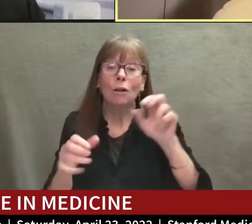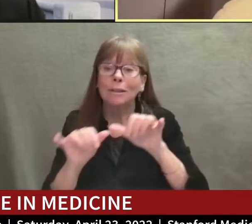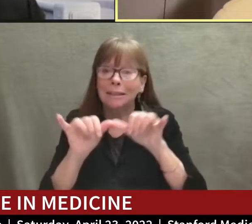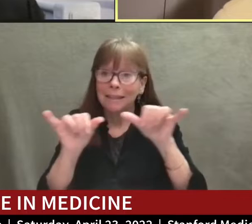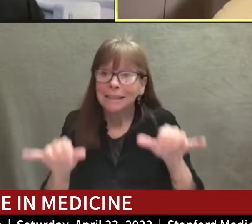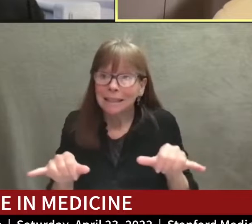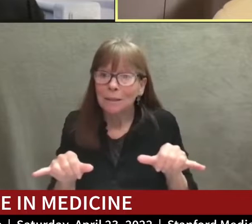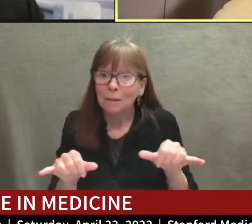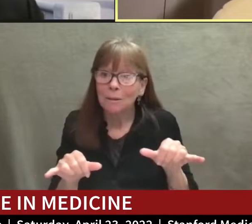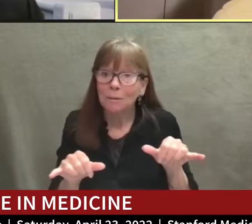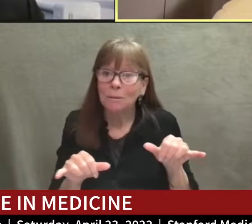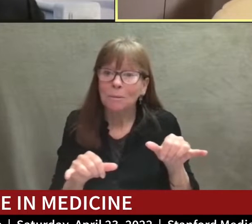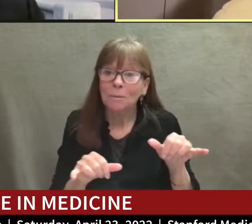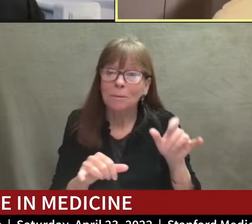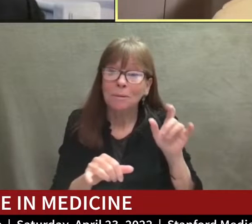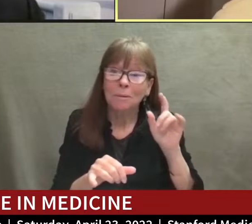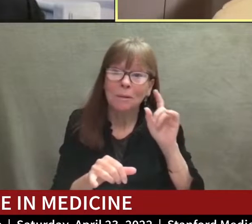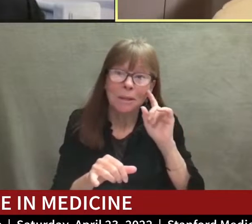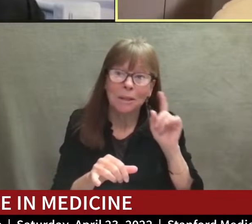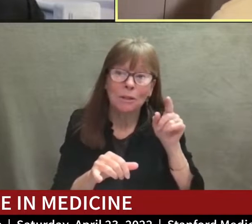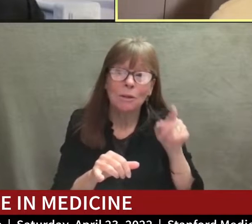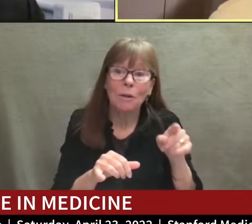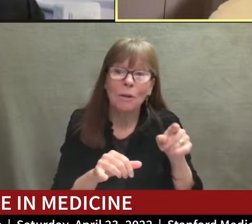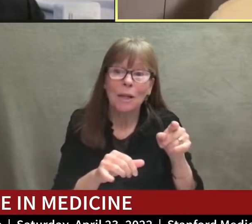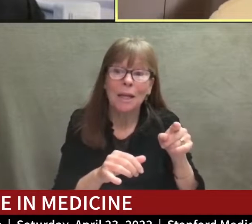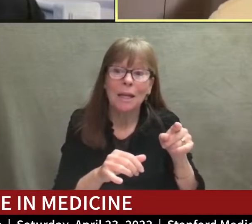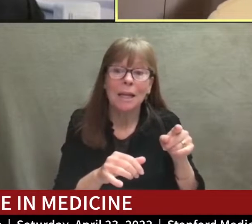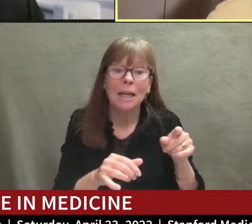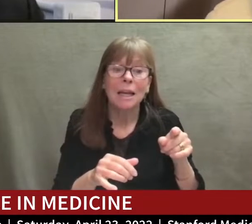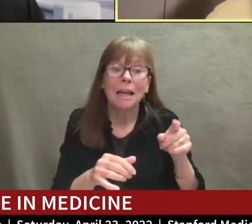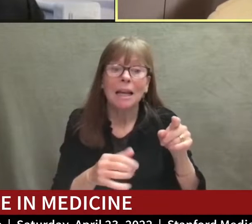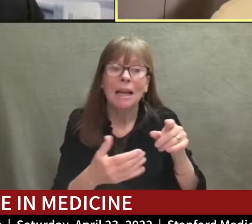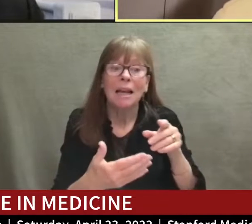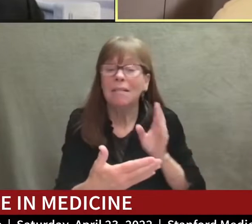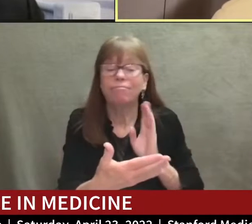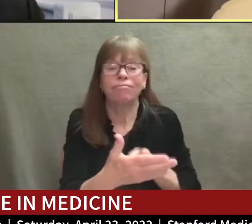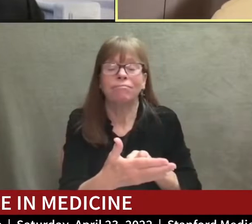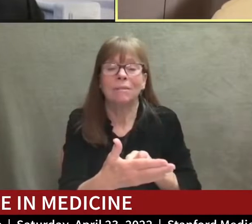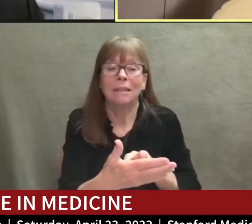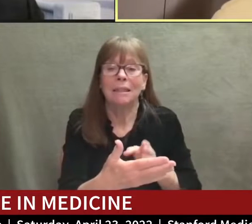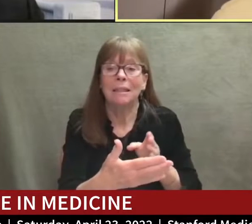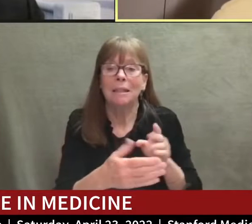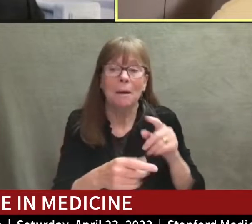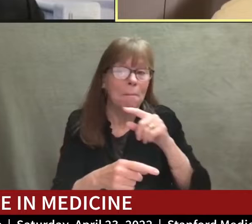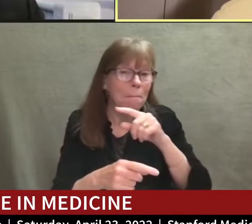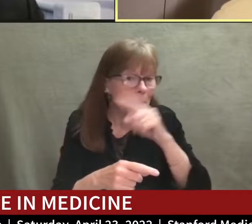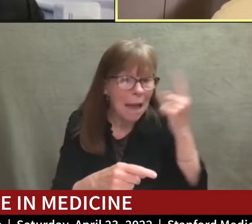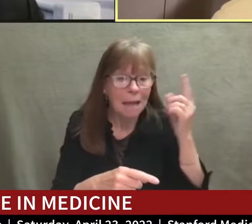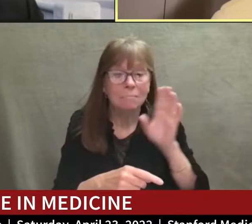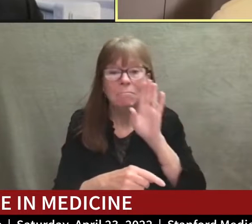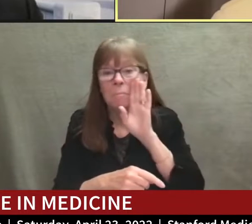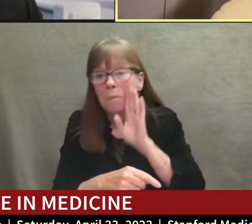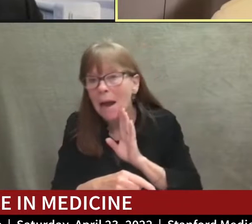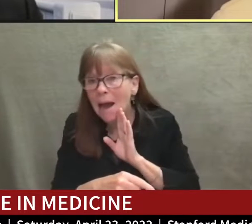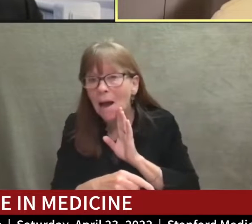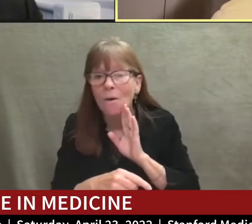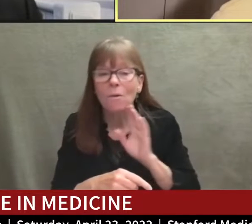historical violence and discrimination of black, brown, indigenous people, [indiscernible]